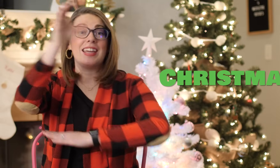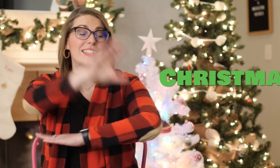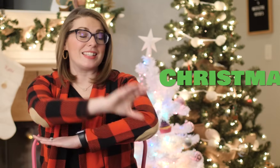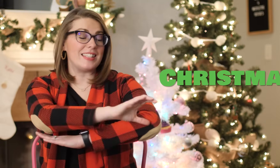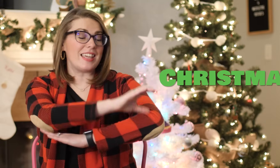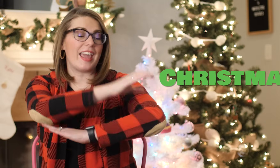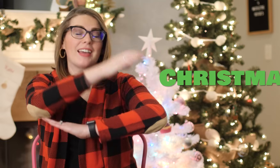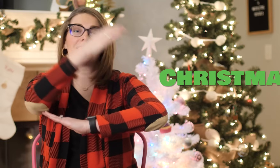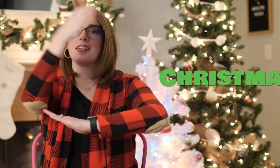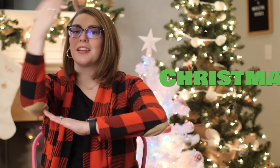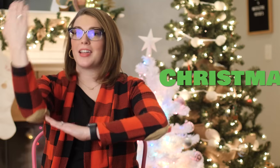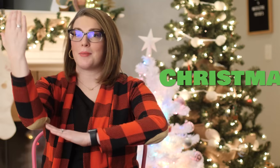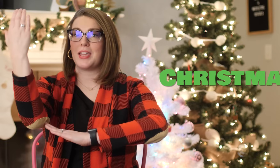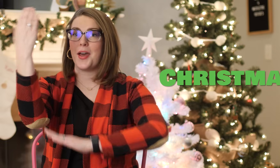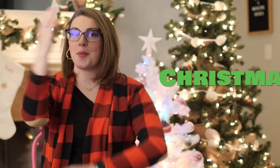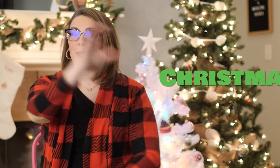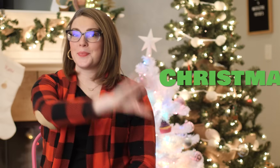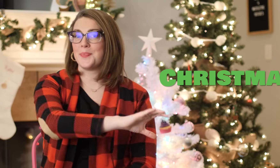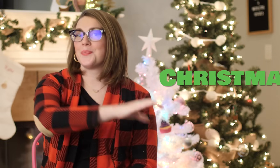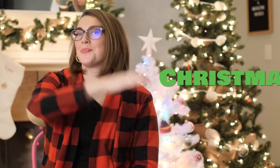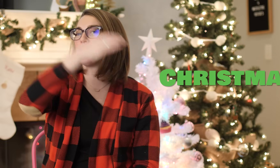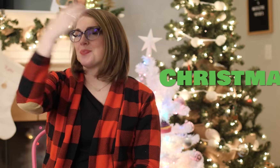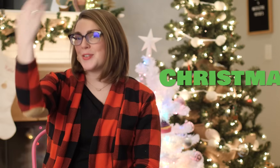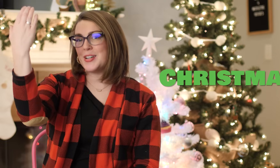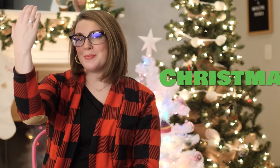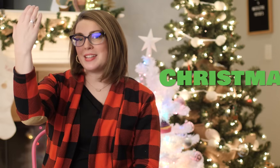It's a "C" hand coming up. CHRISTMAS